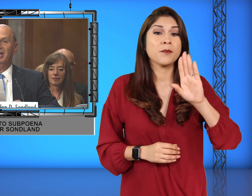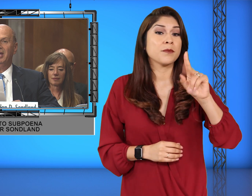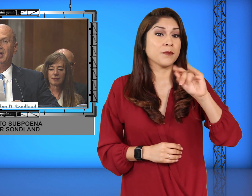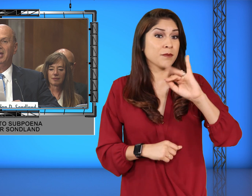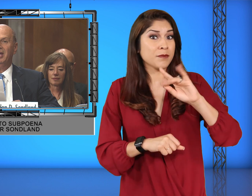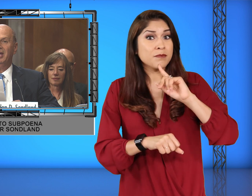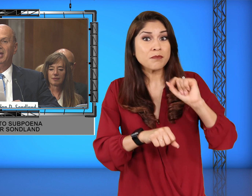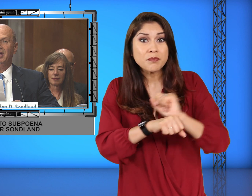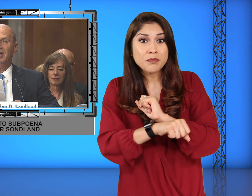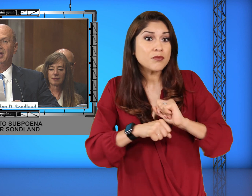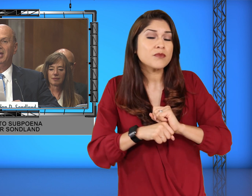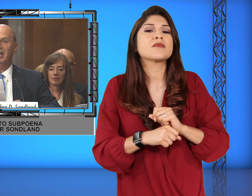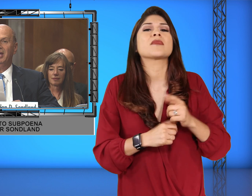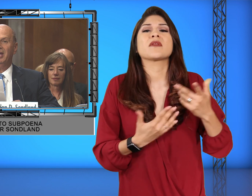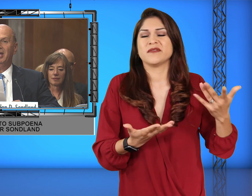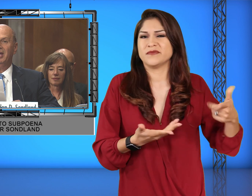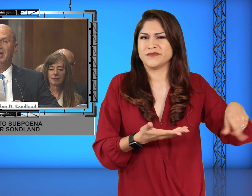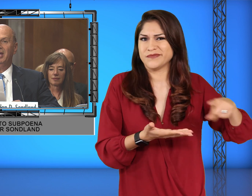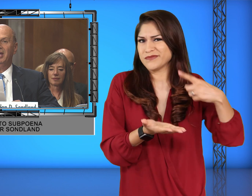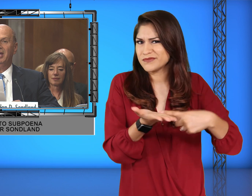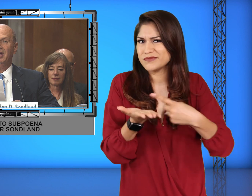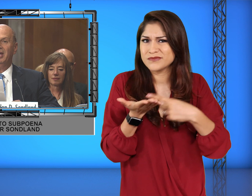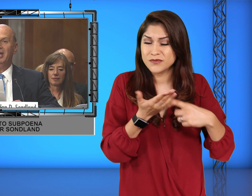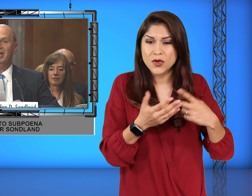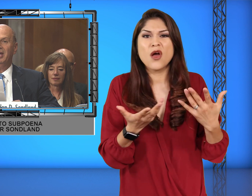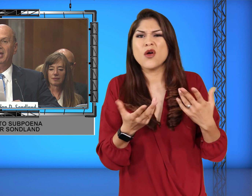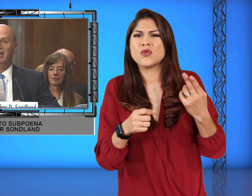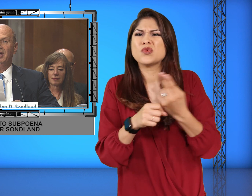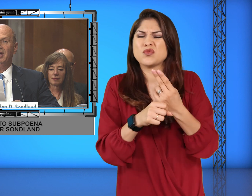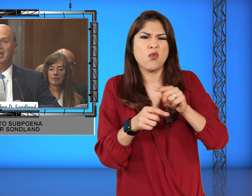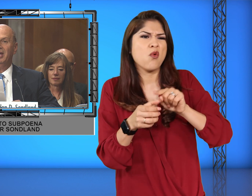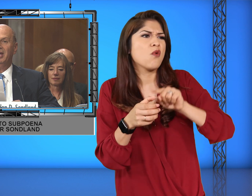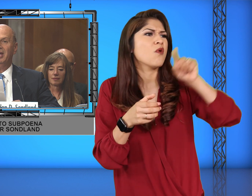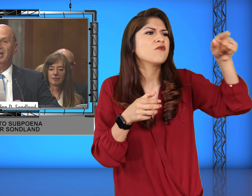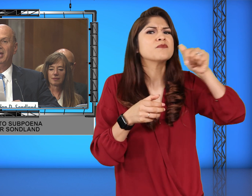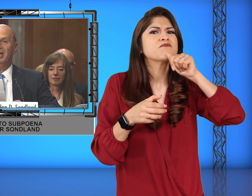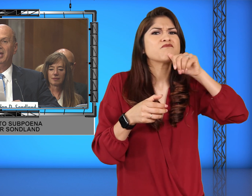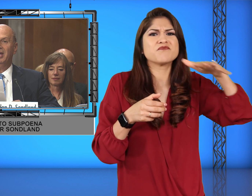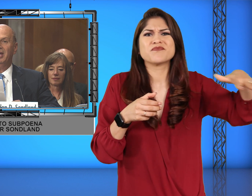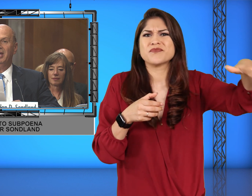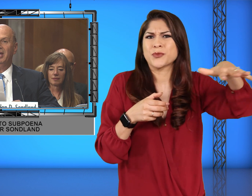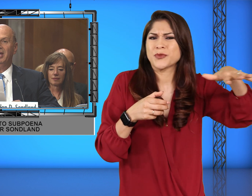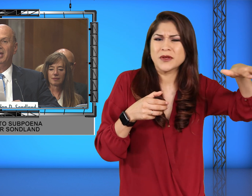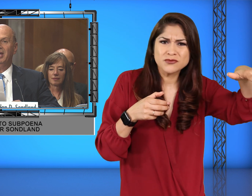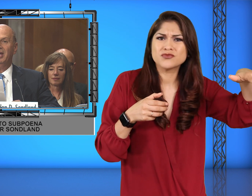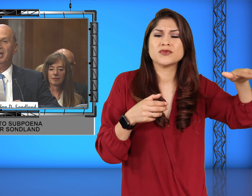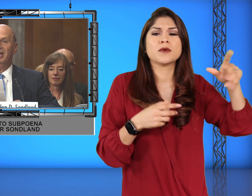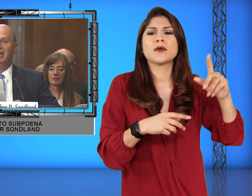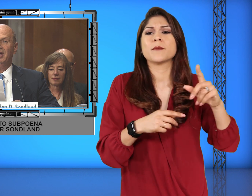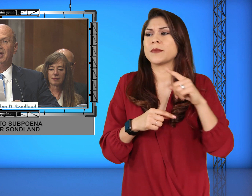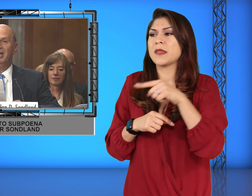But in the case that does happen, measures being discussed include using an off-site